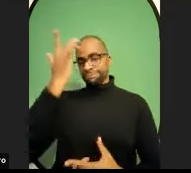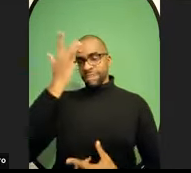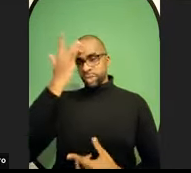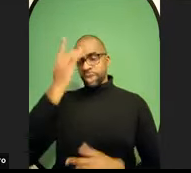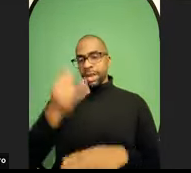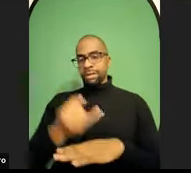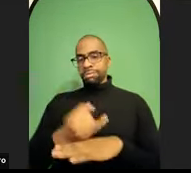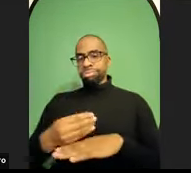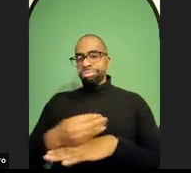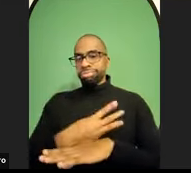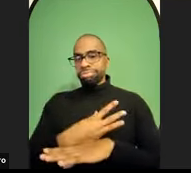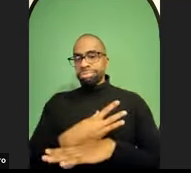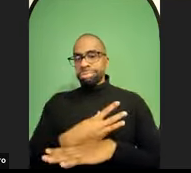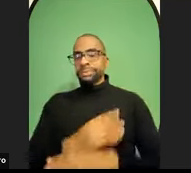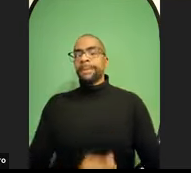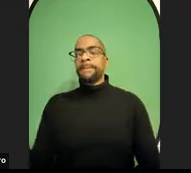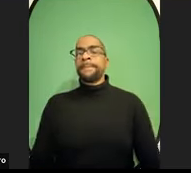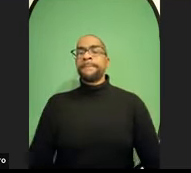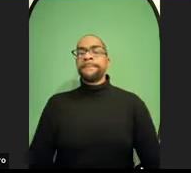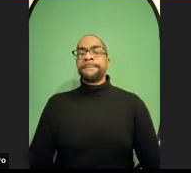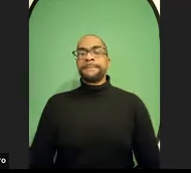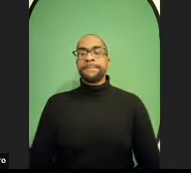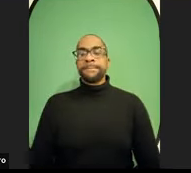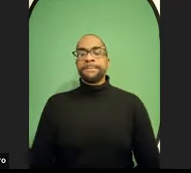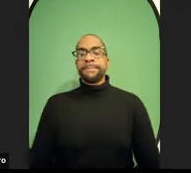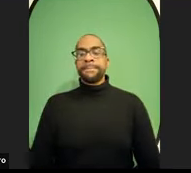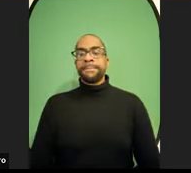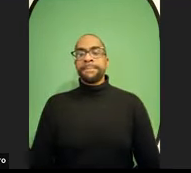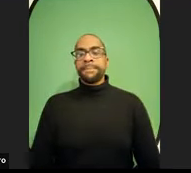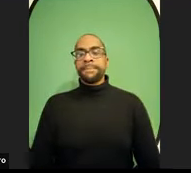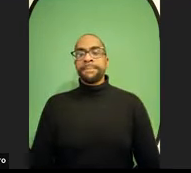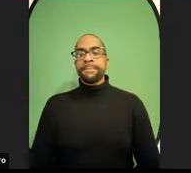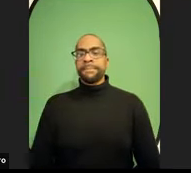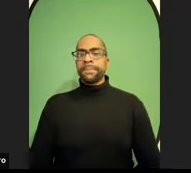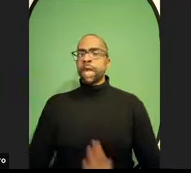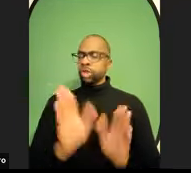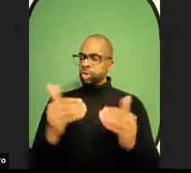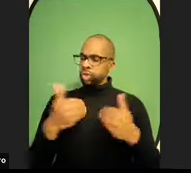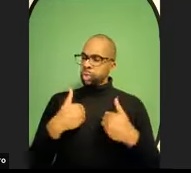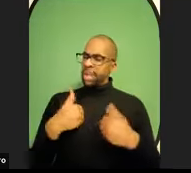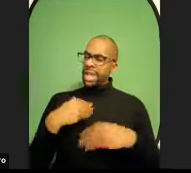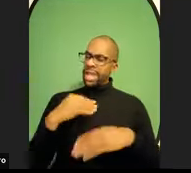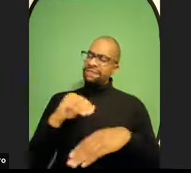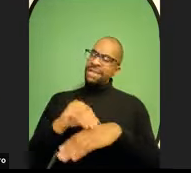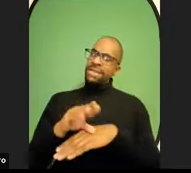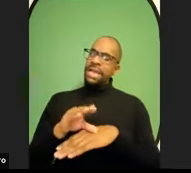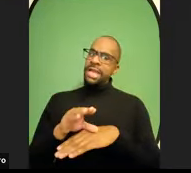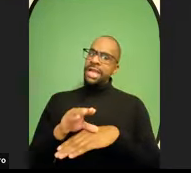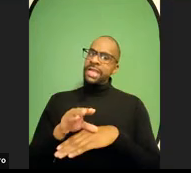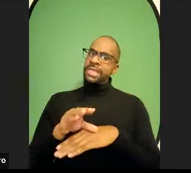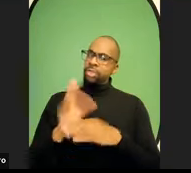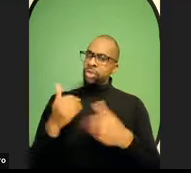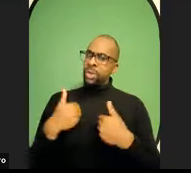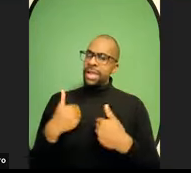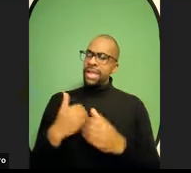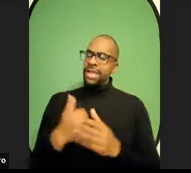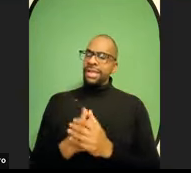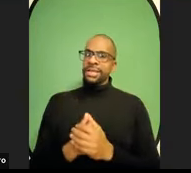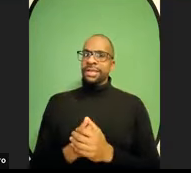a viral infection. Okay. All right. And then, do you then, do you have any advice.